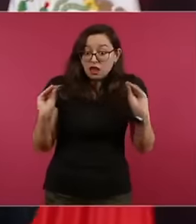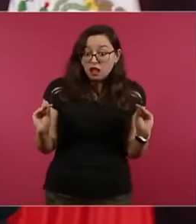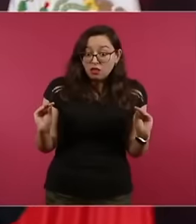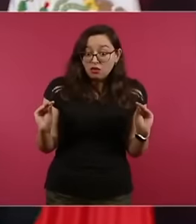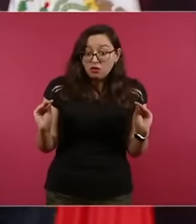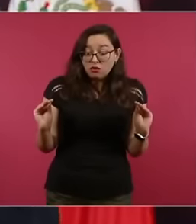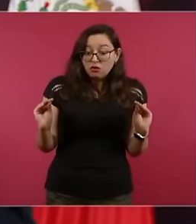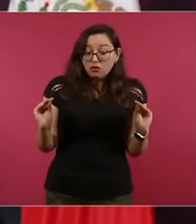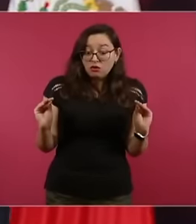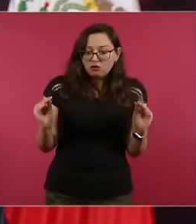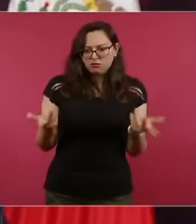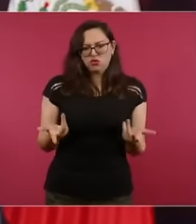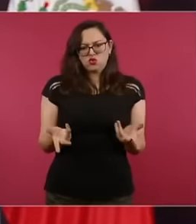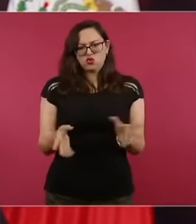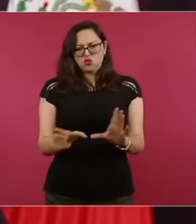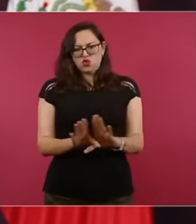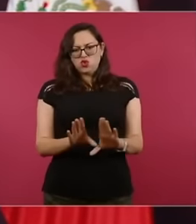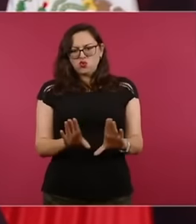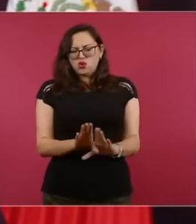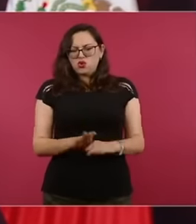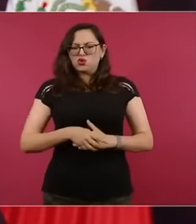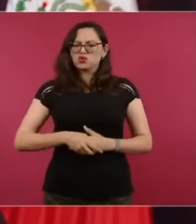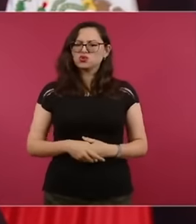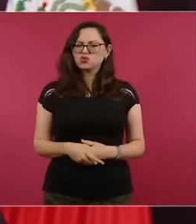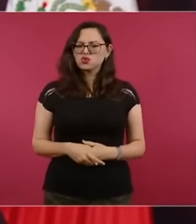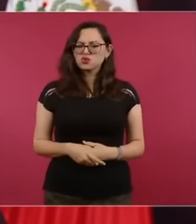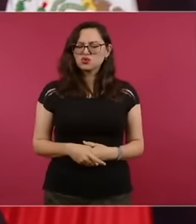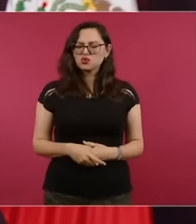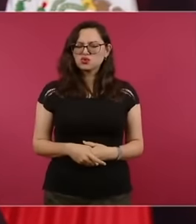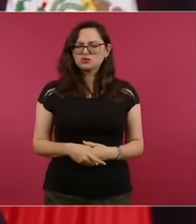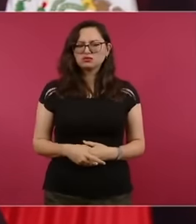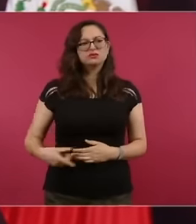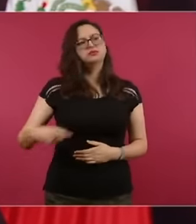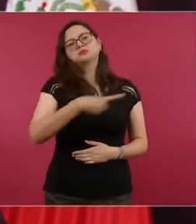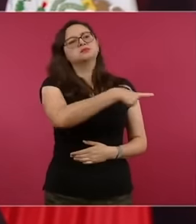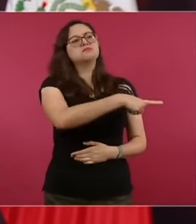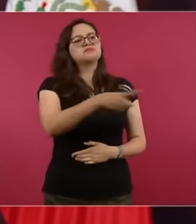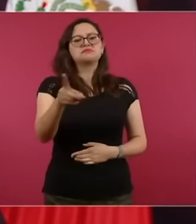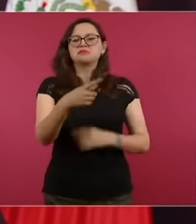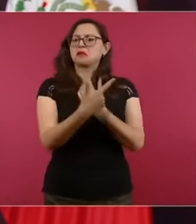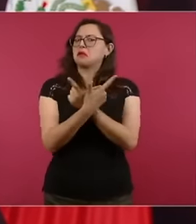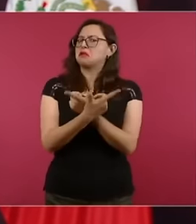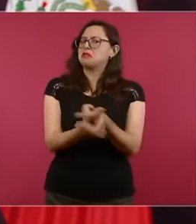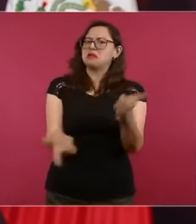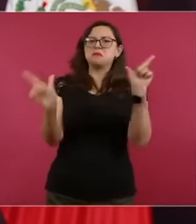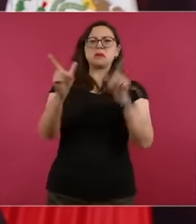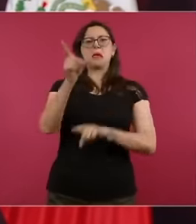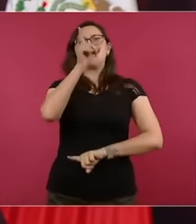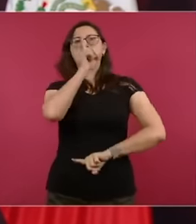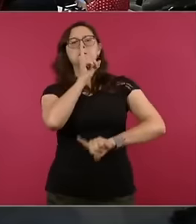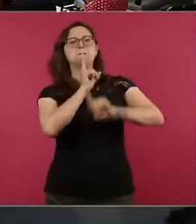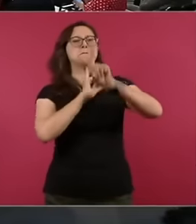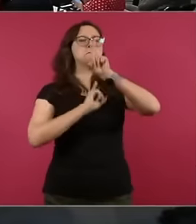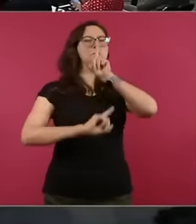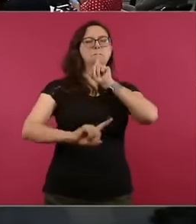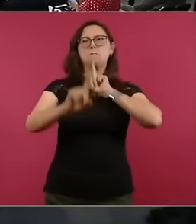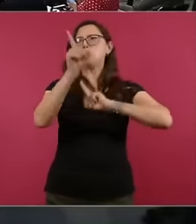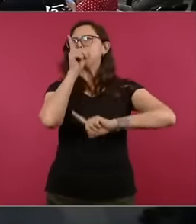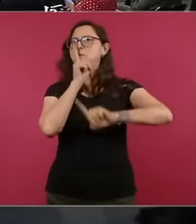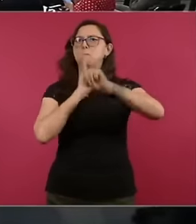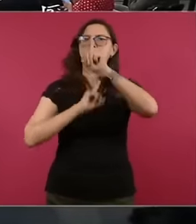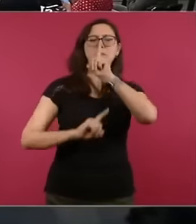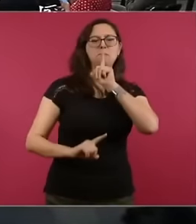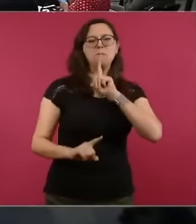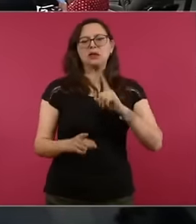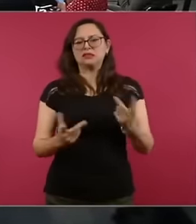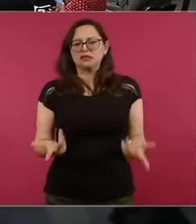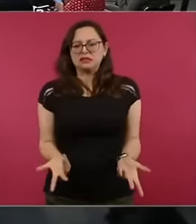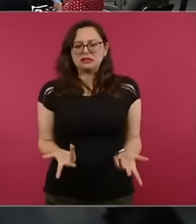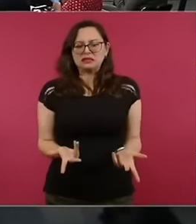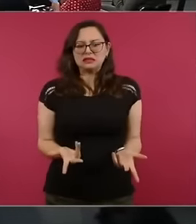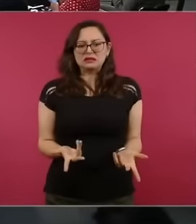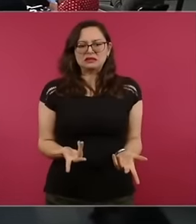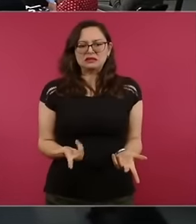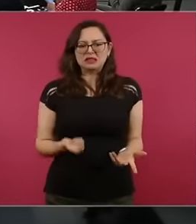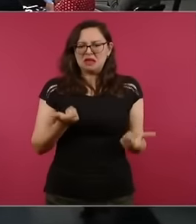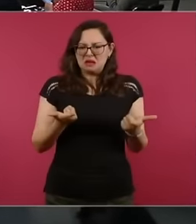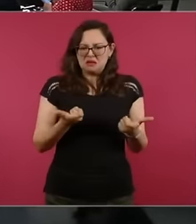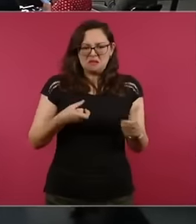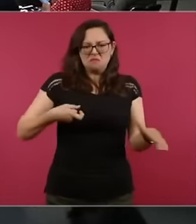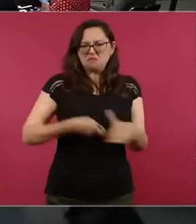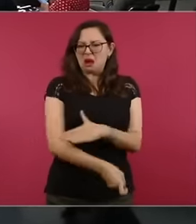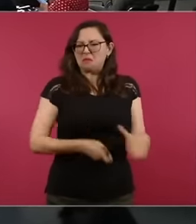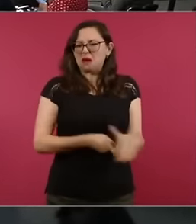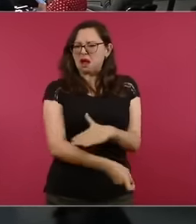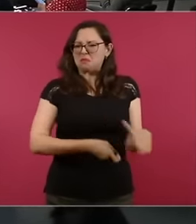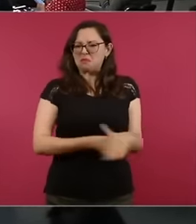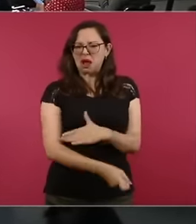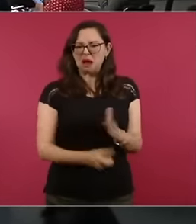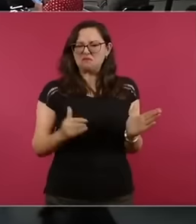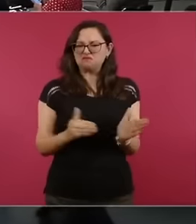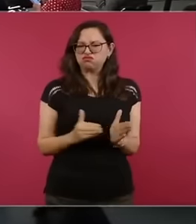a slander campaign of millions? of mentions on social networks in